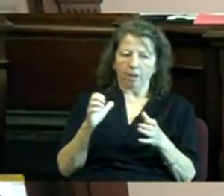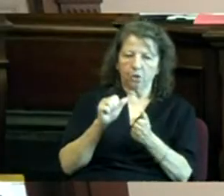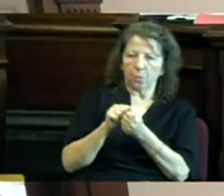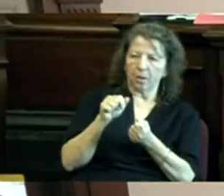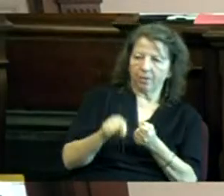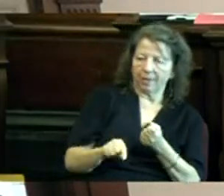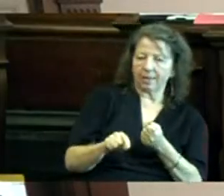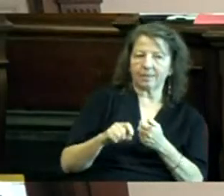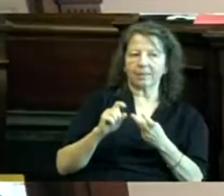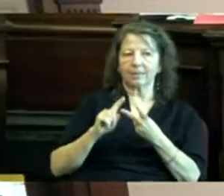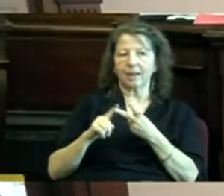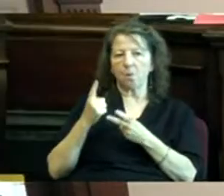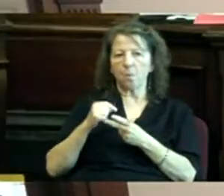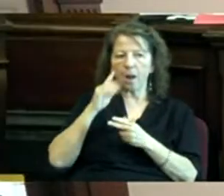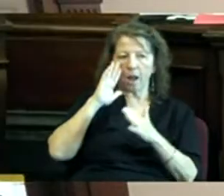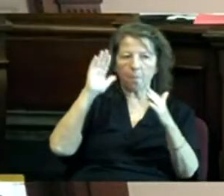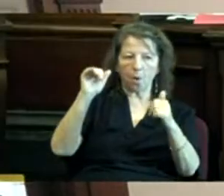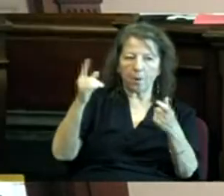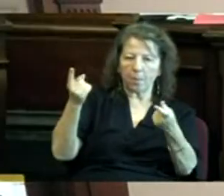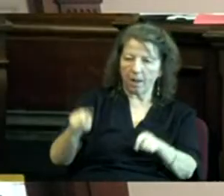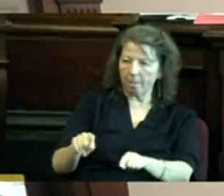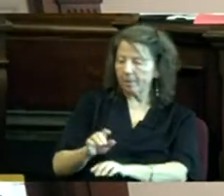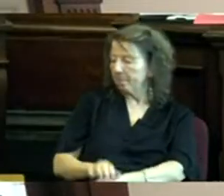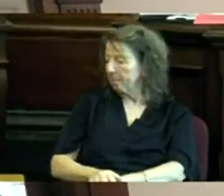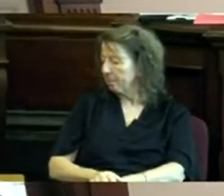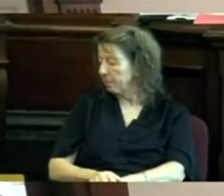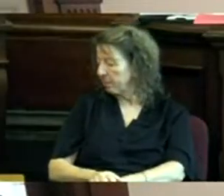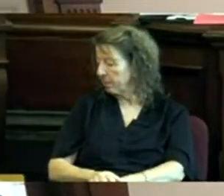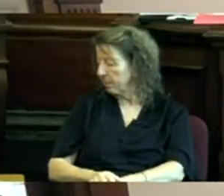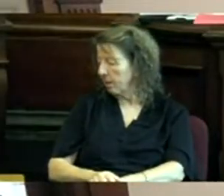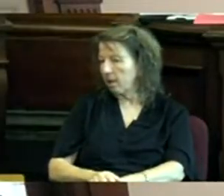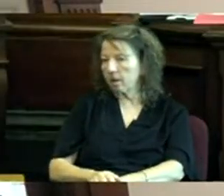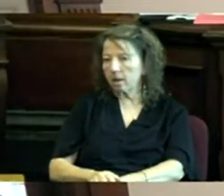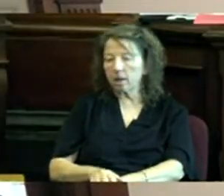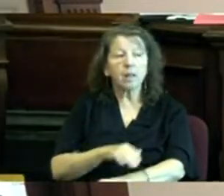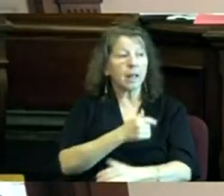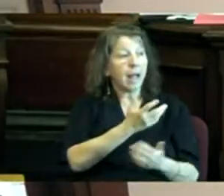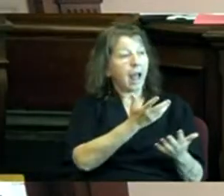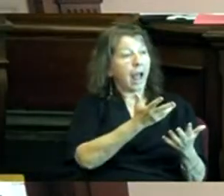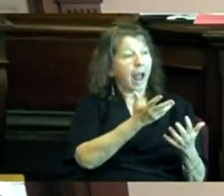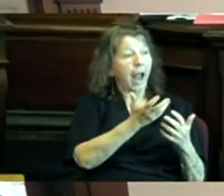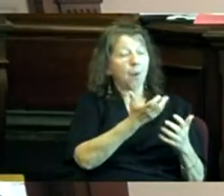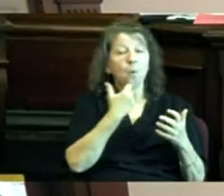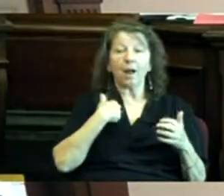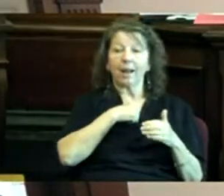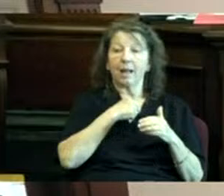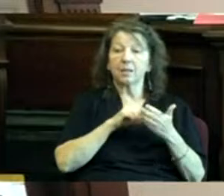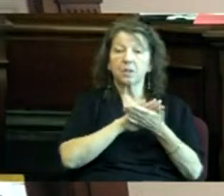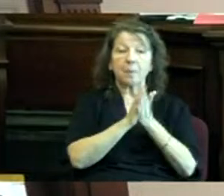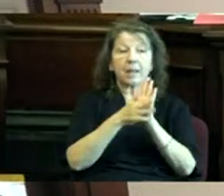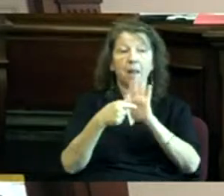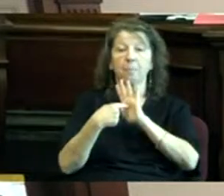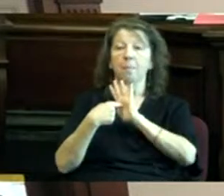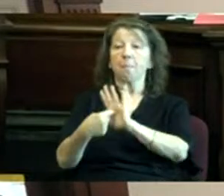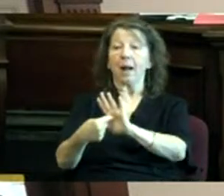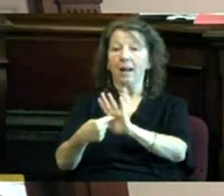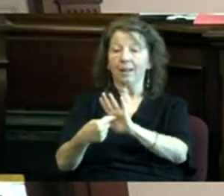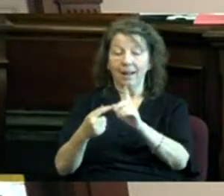just discussing what what I was looking for here and what I am